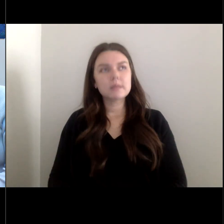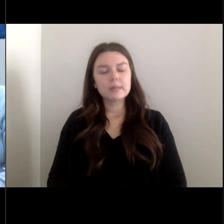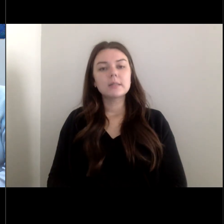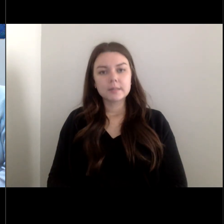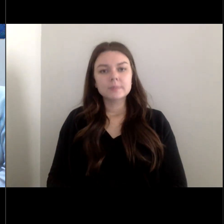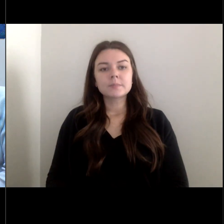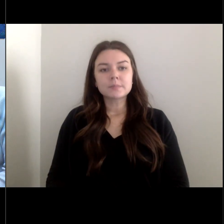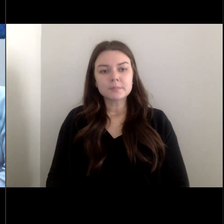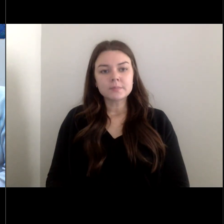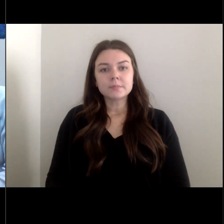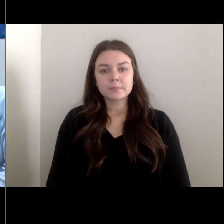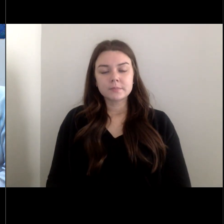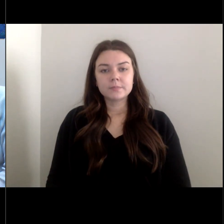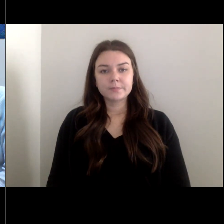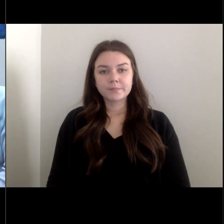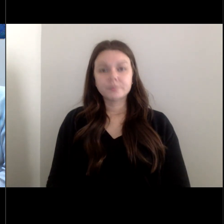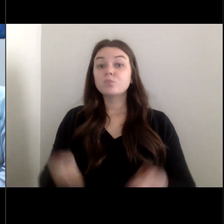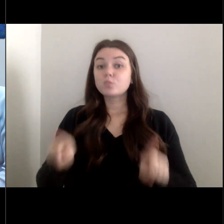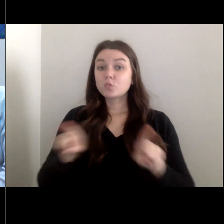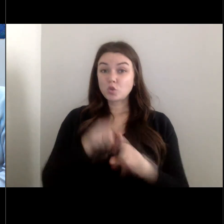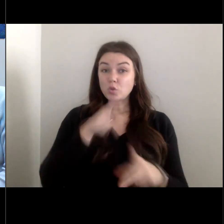So we've also held having in the laboratory to compare